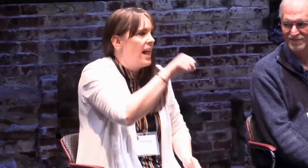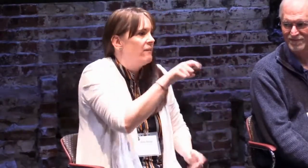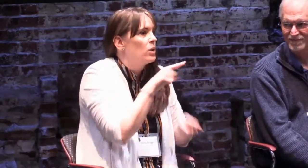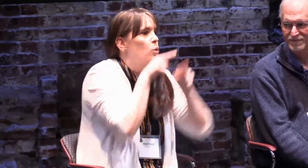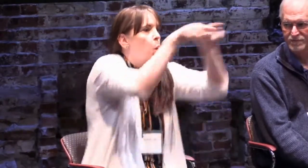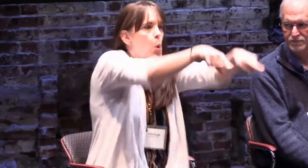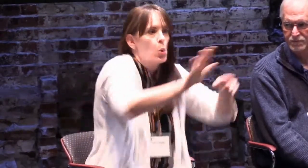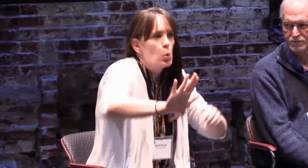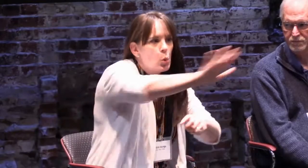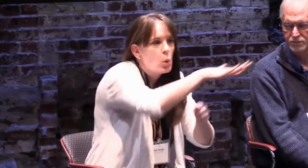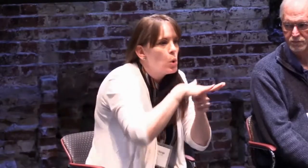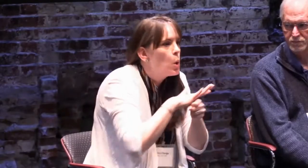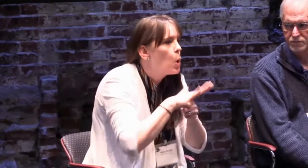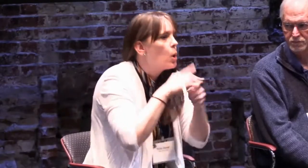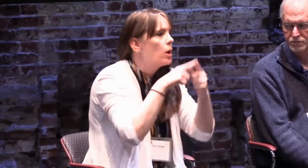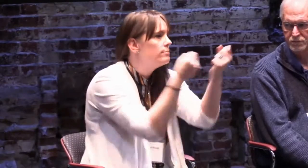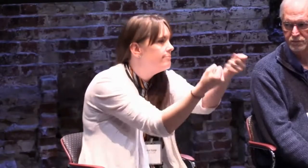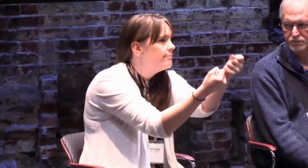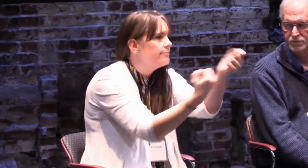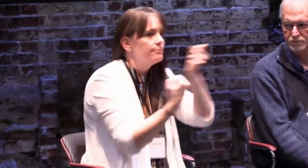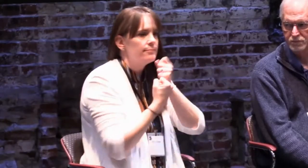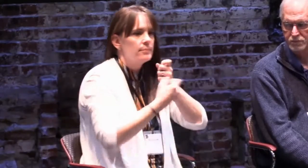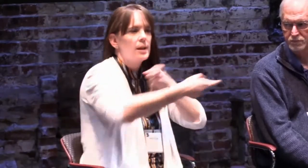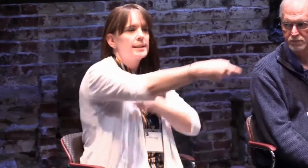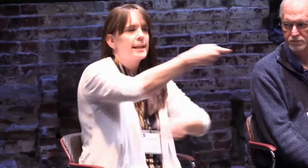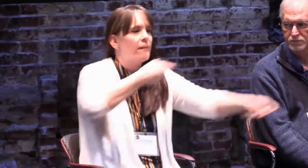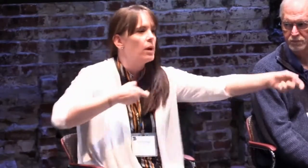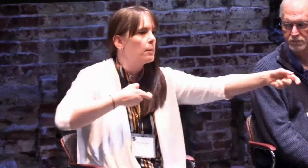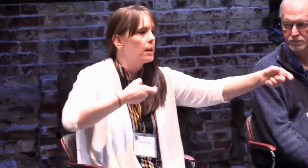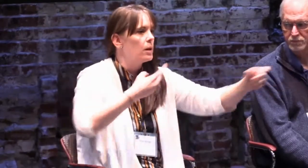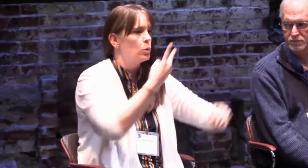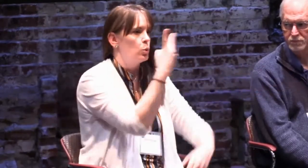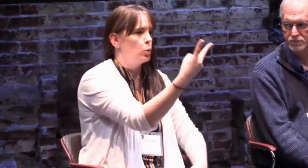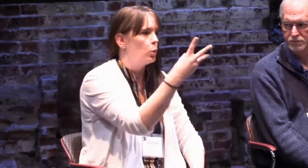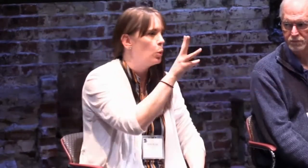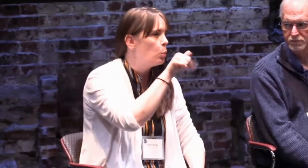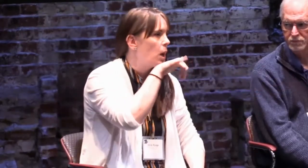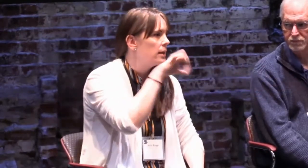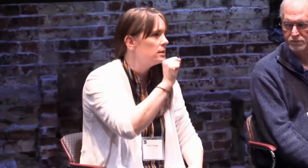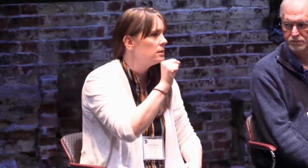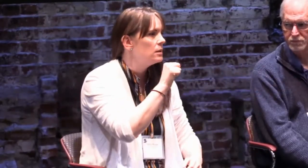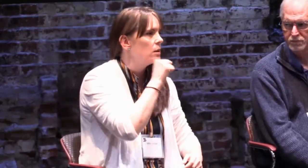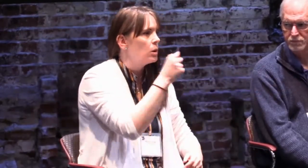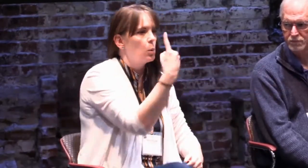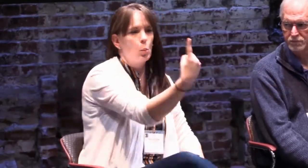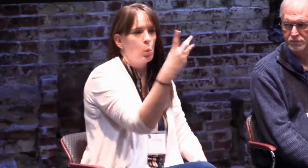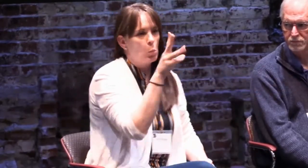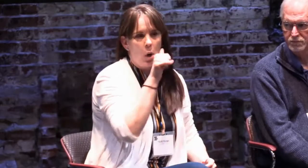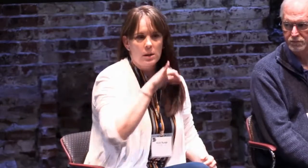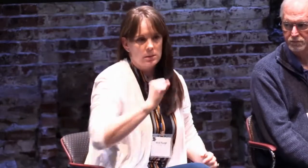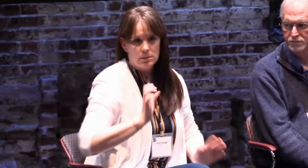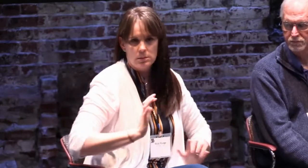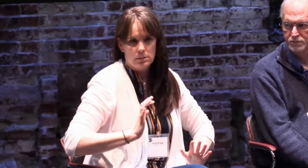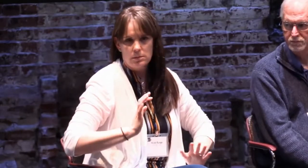Right, I'm getting some nods from the audience. I have enjoyed the reciprocity of going across state lines